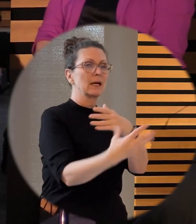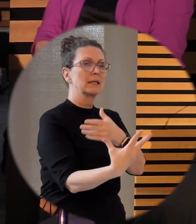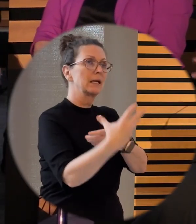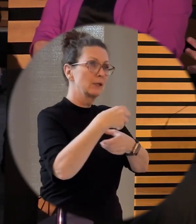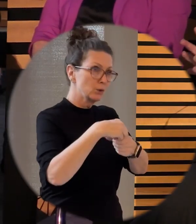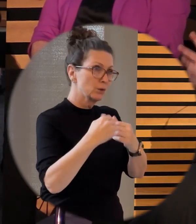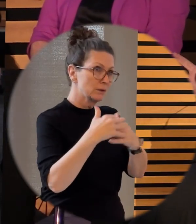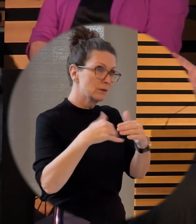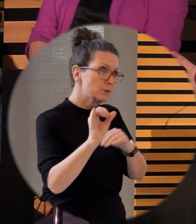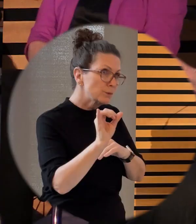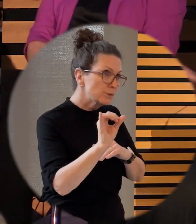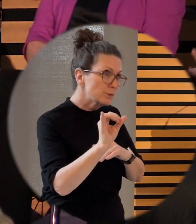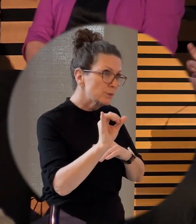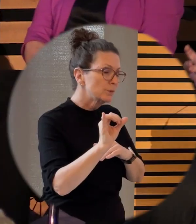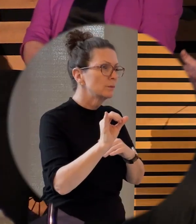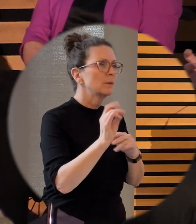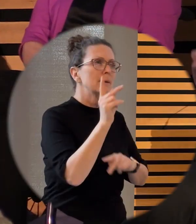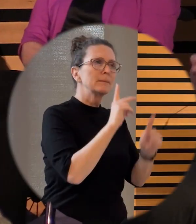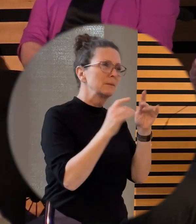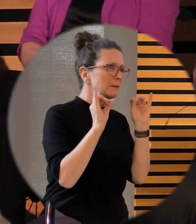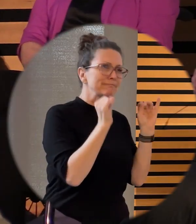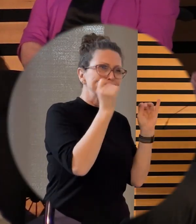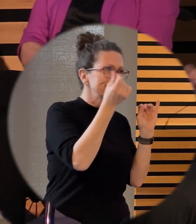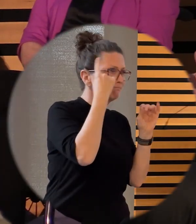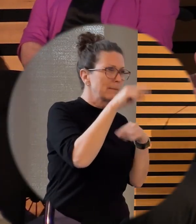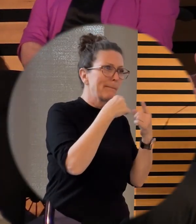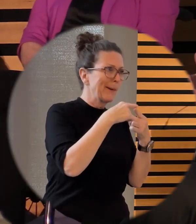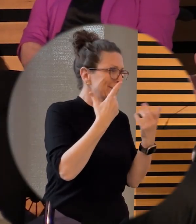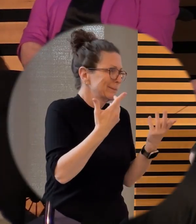and looking to include everyone, what are some of the things that people just fail to understand?